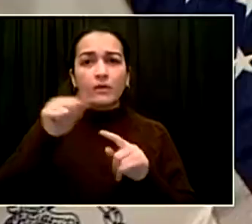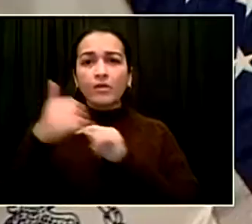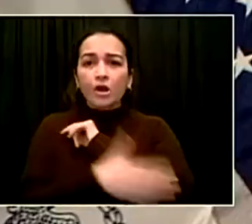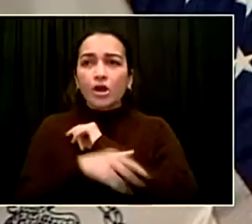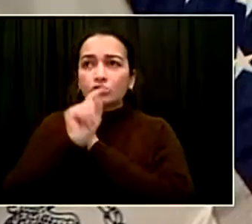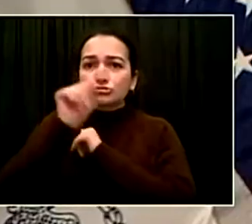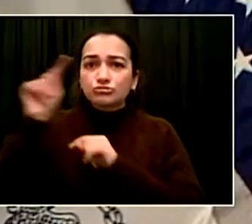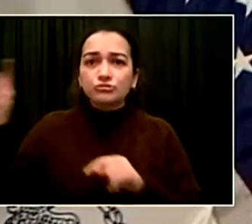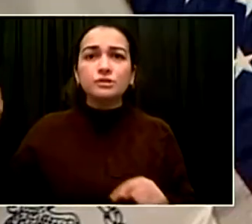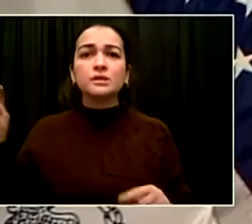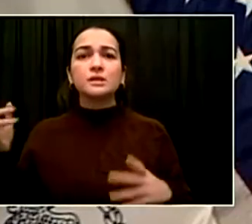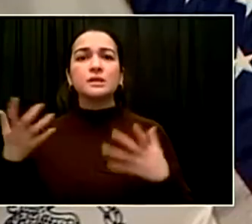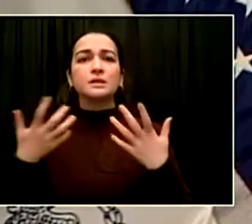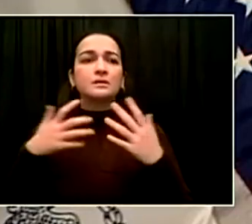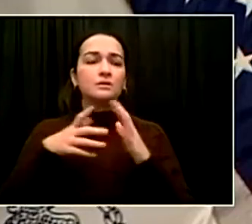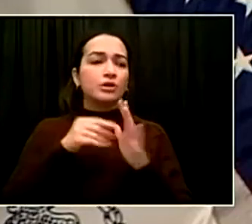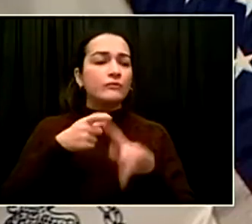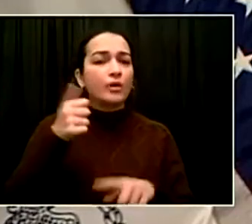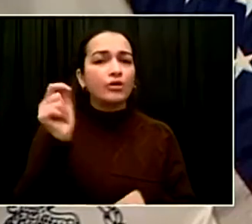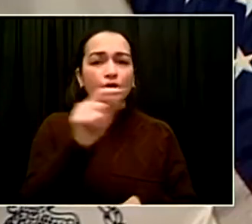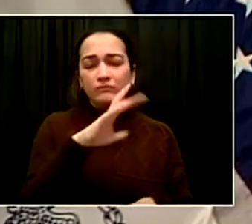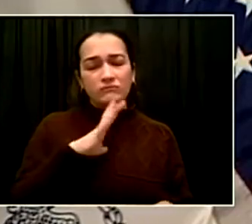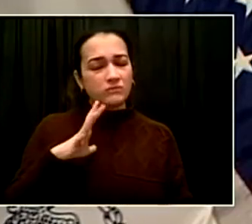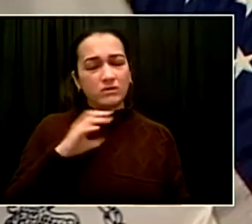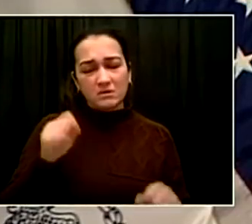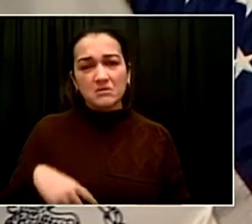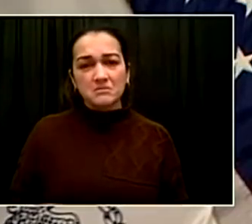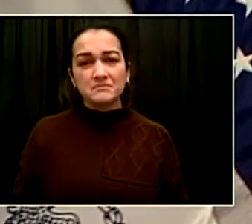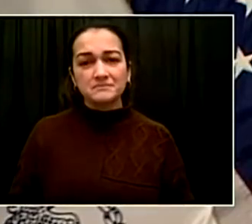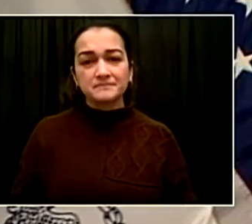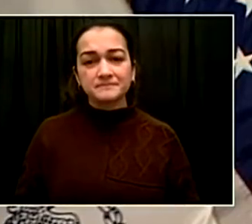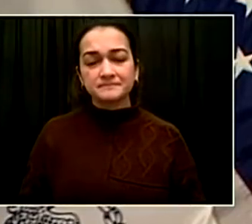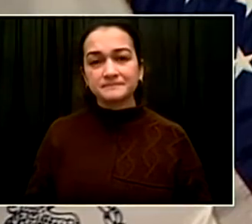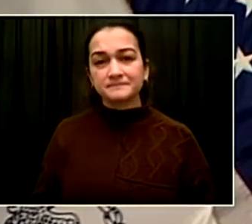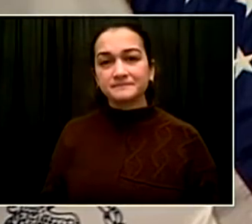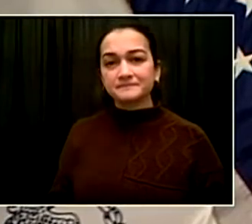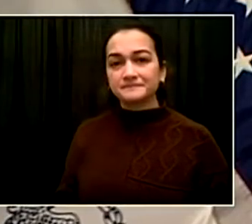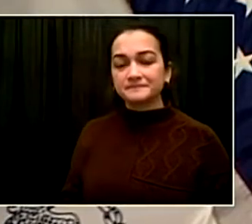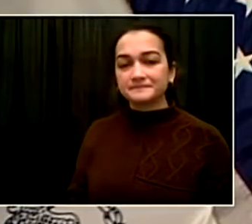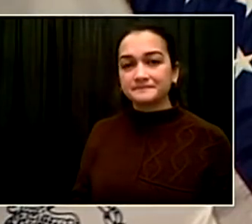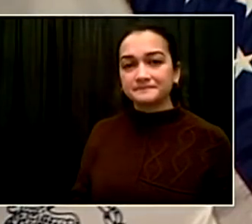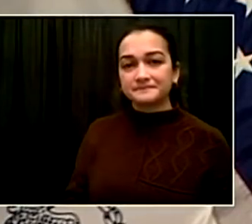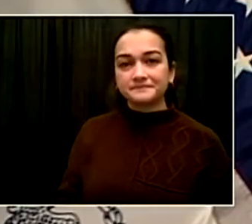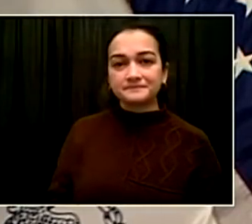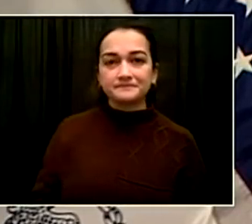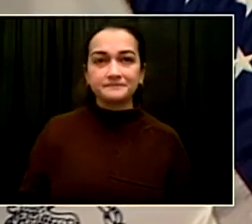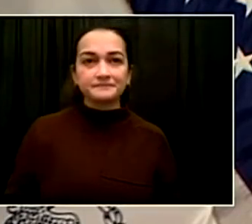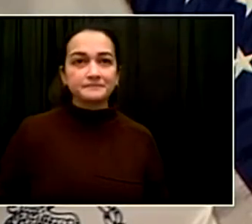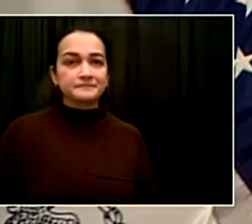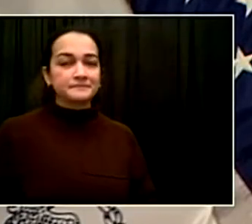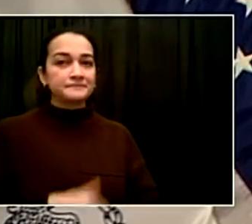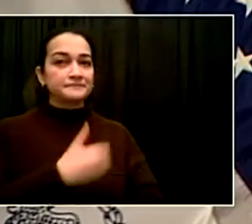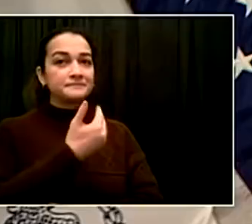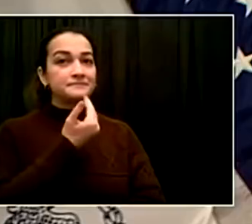CITIES AND WE WANT TO MEET NEW YORKERS WHERE THEY ARE. THANK YOU. THANK YOU, GO AHEAD, MARA.